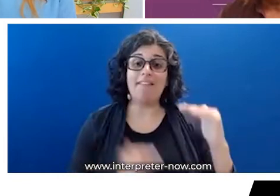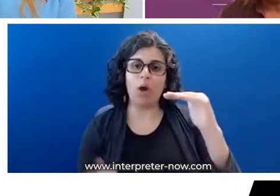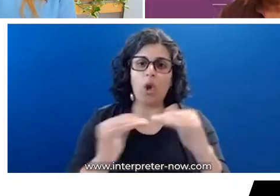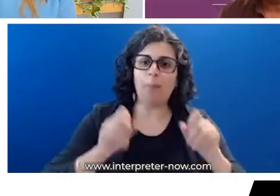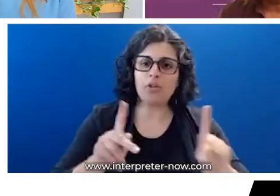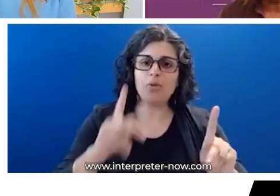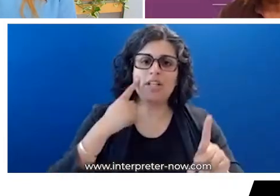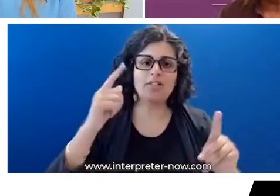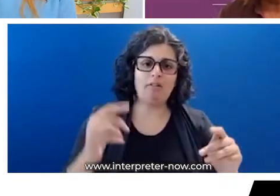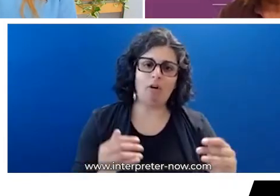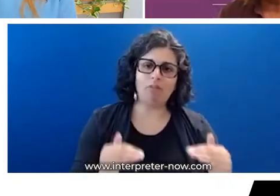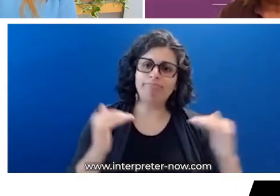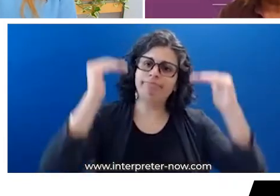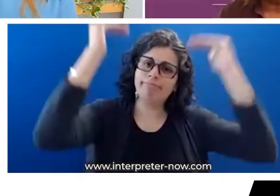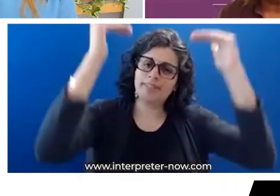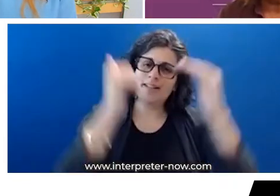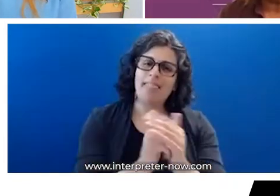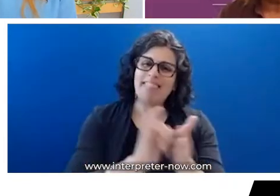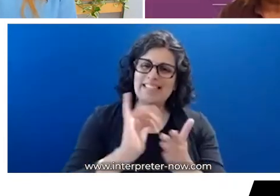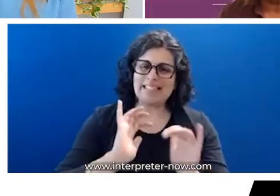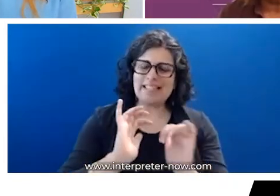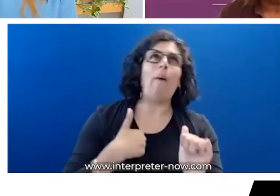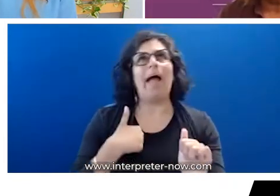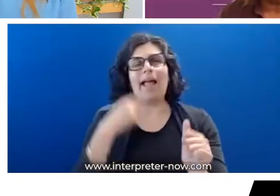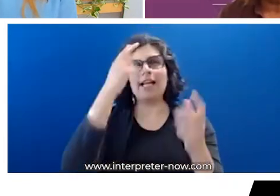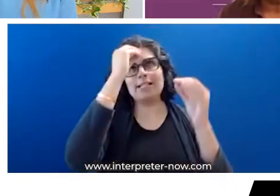And so, that's really how I think about inclusive leadership.